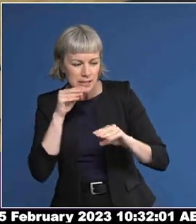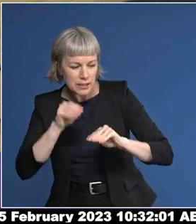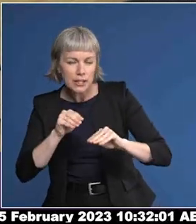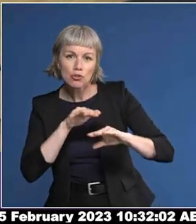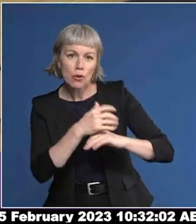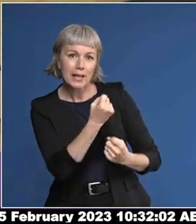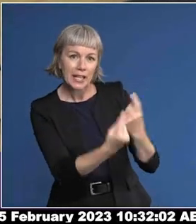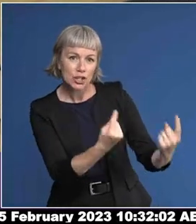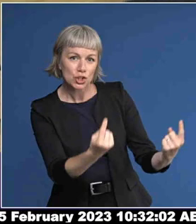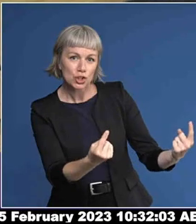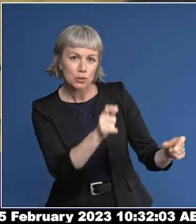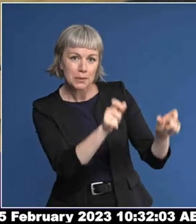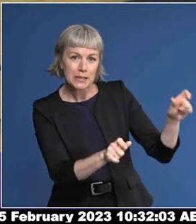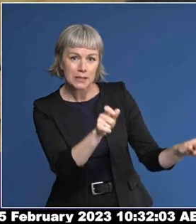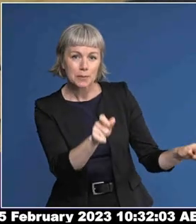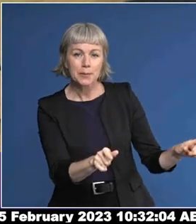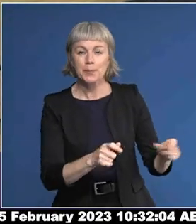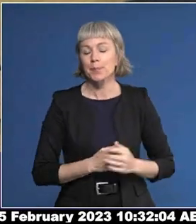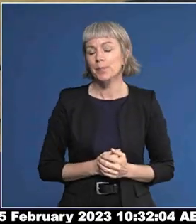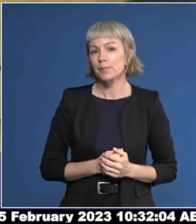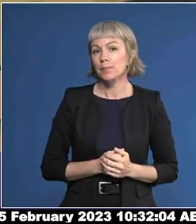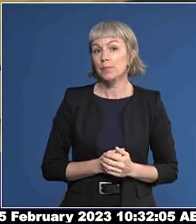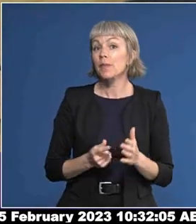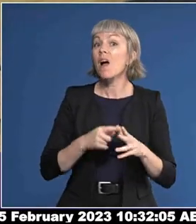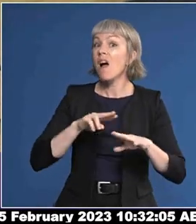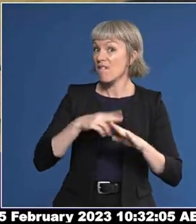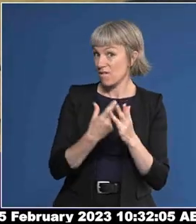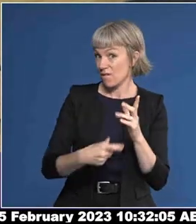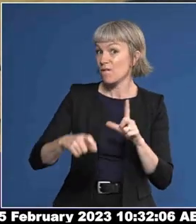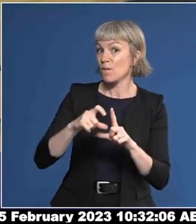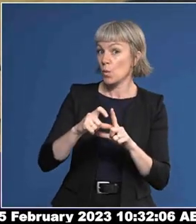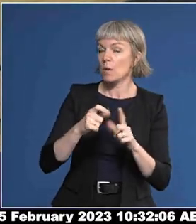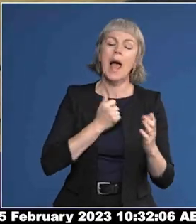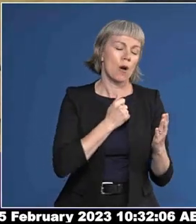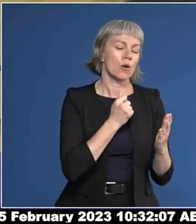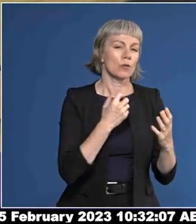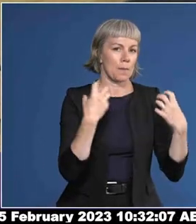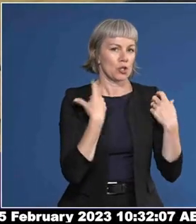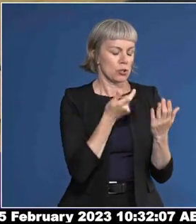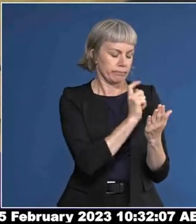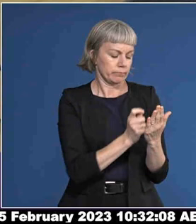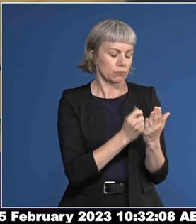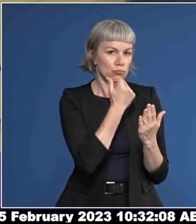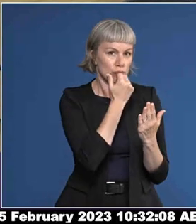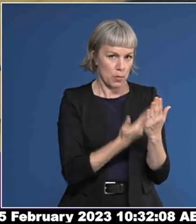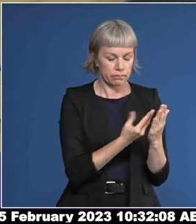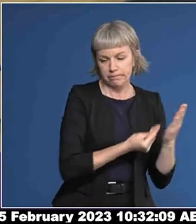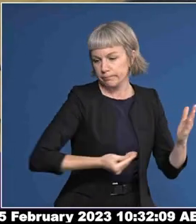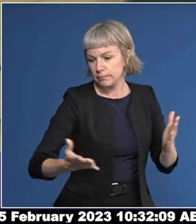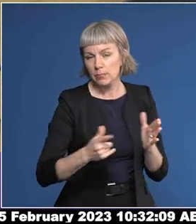So in Afford's response to that submission, that Afford said that it accepted that from